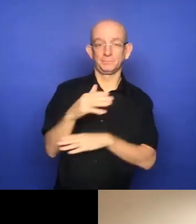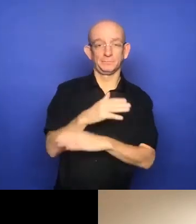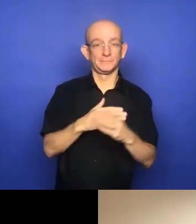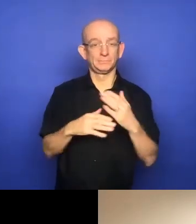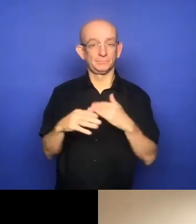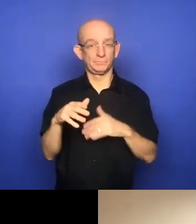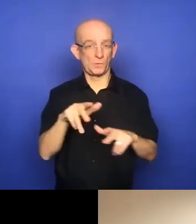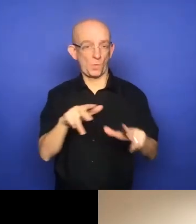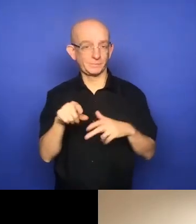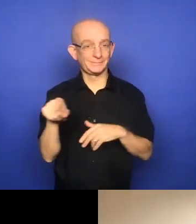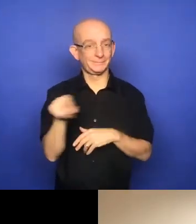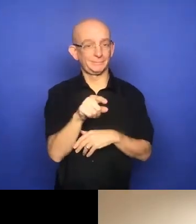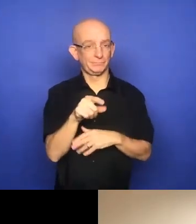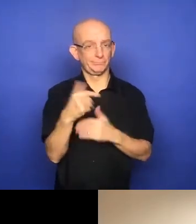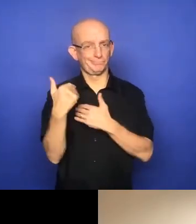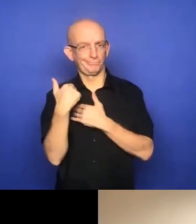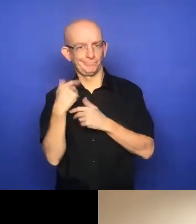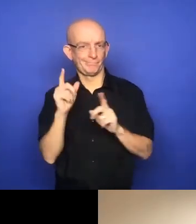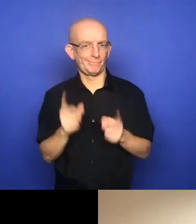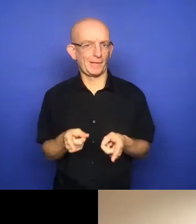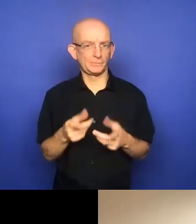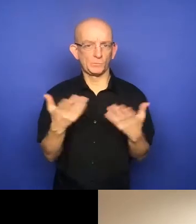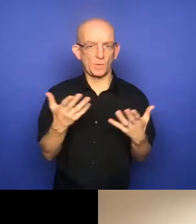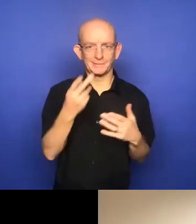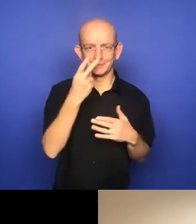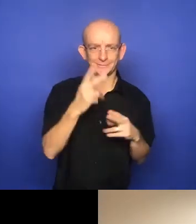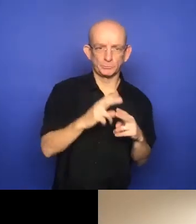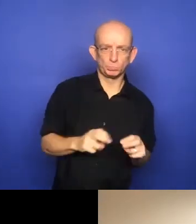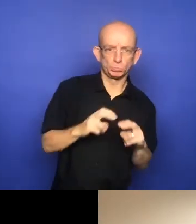there are some good examples of how OPDs were involved in data collection